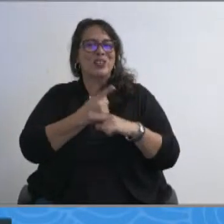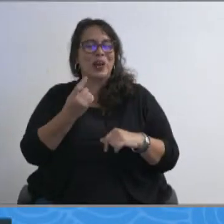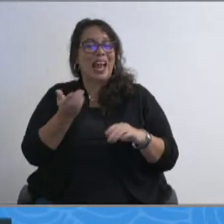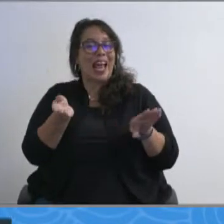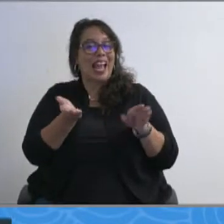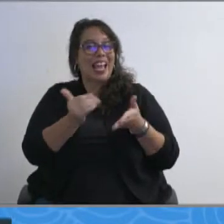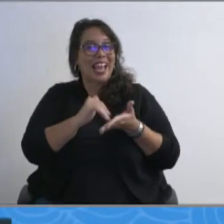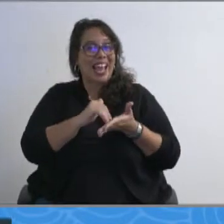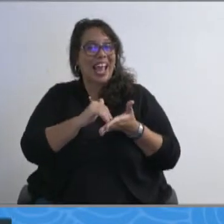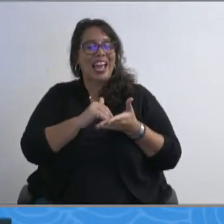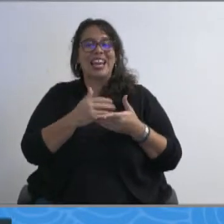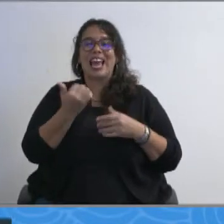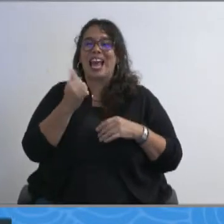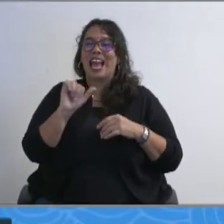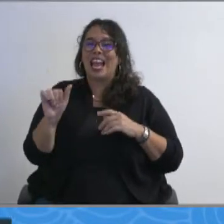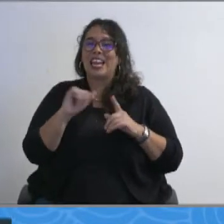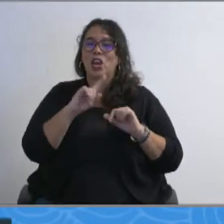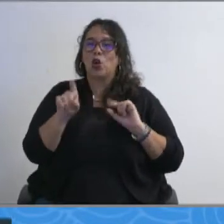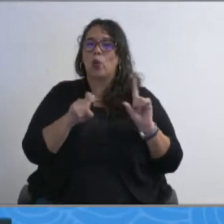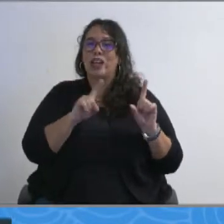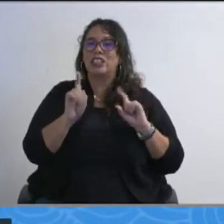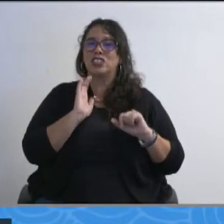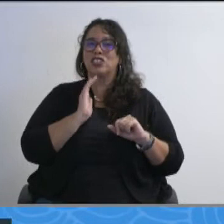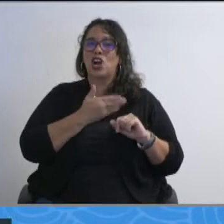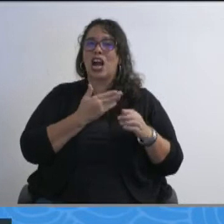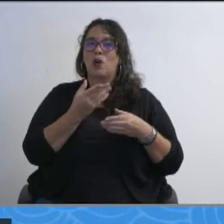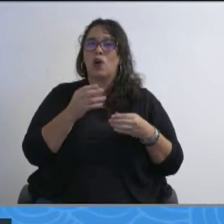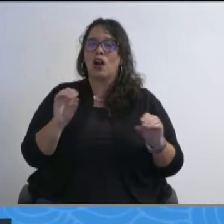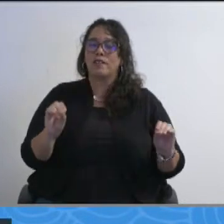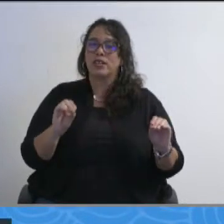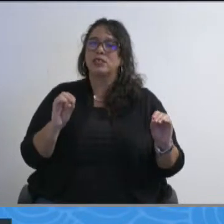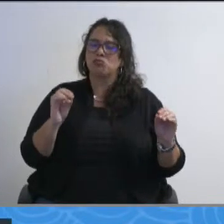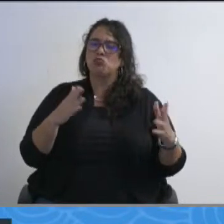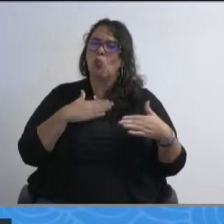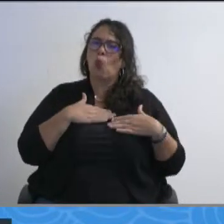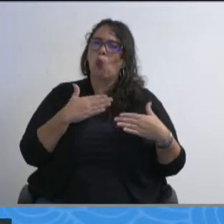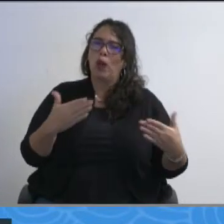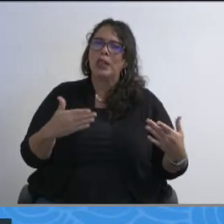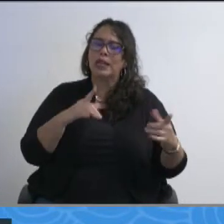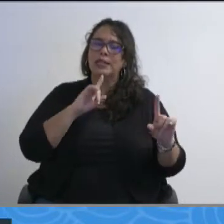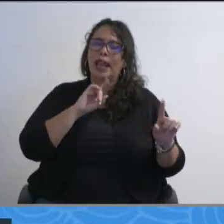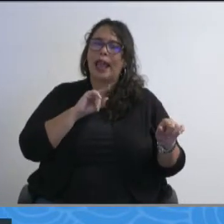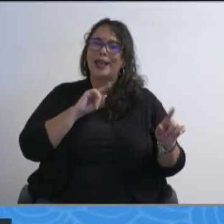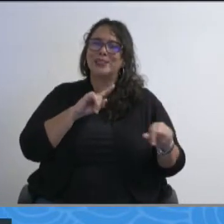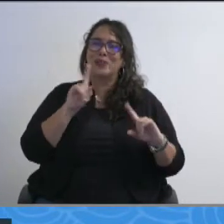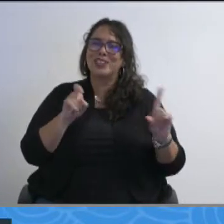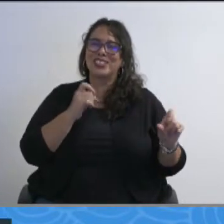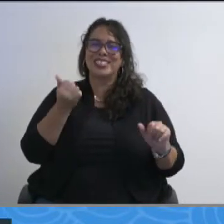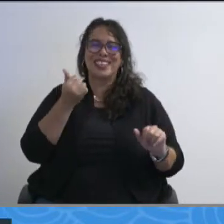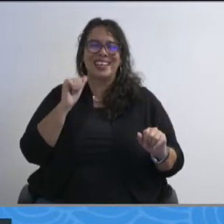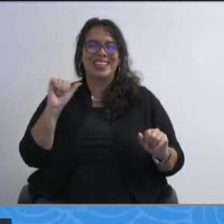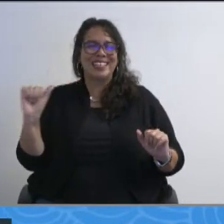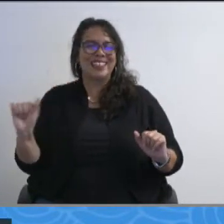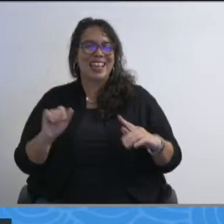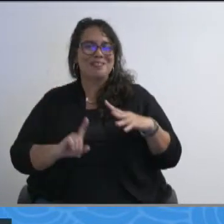at our office, we are all, you know, we're really willing to help answer those questions. So, if anything comes up later, please feel free to email us or give us a call.